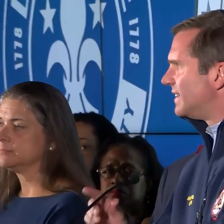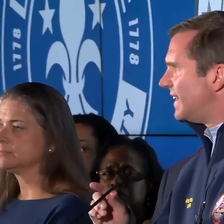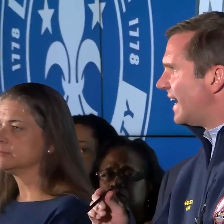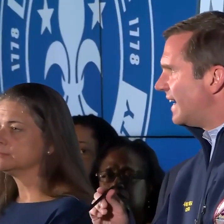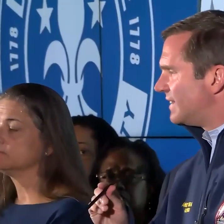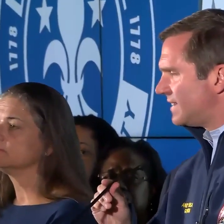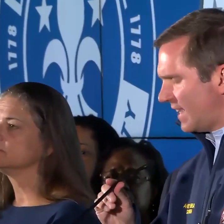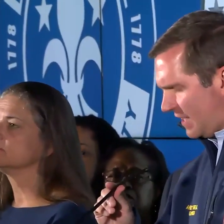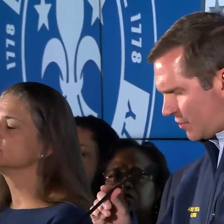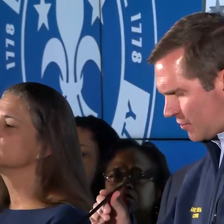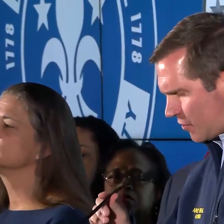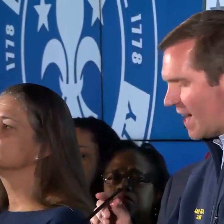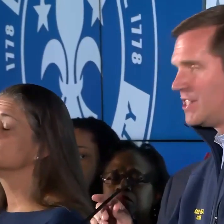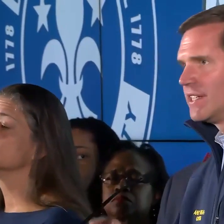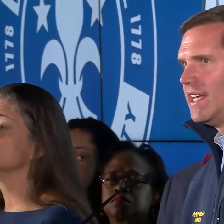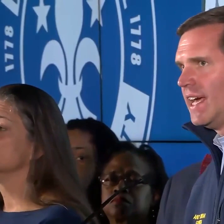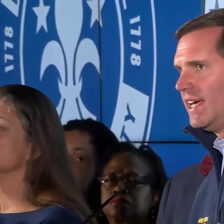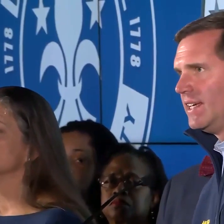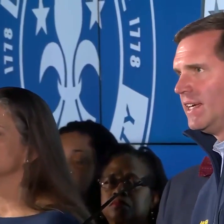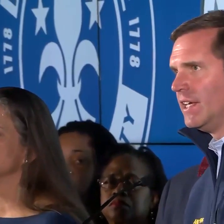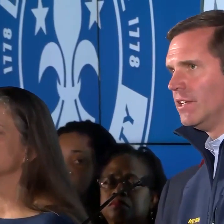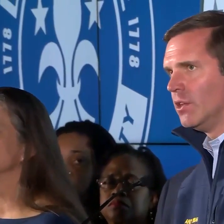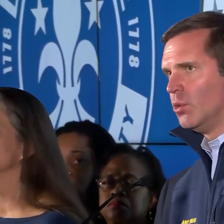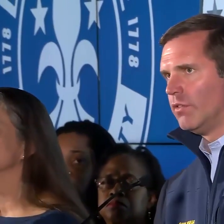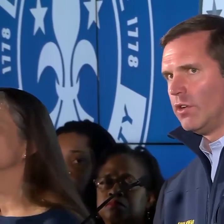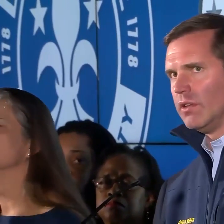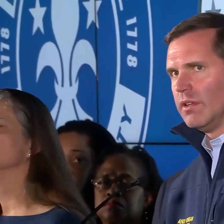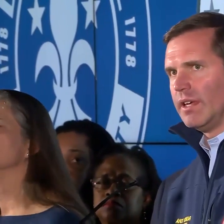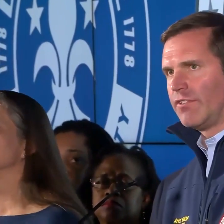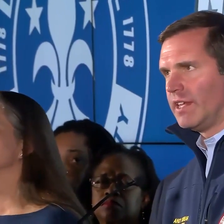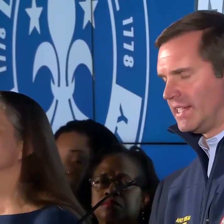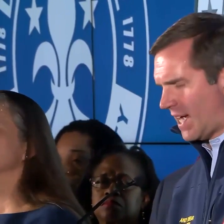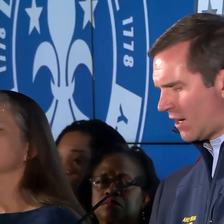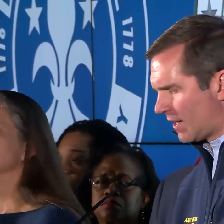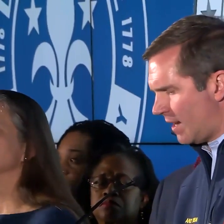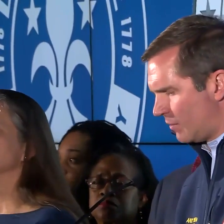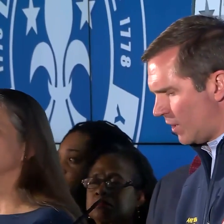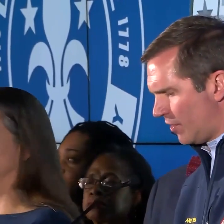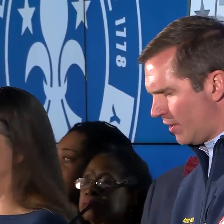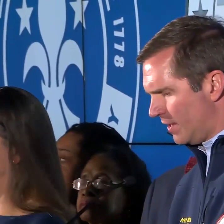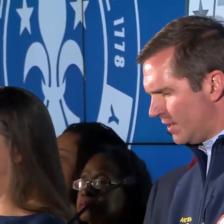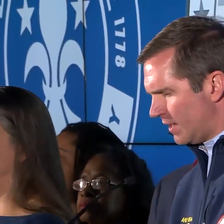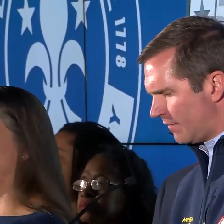Today is *** tragic day in Louisville and for the entire commonwealth of